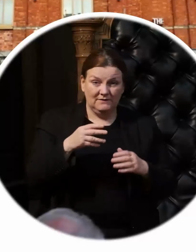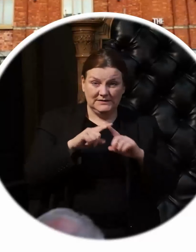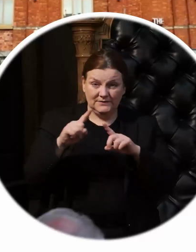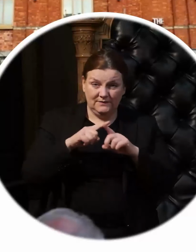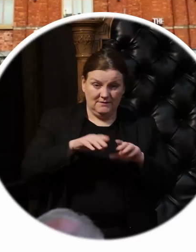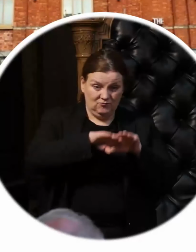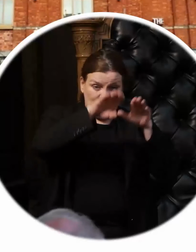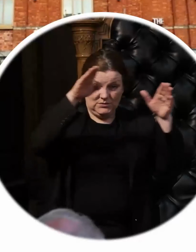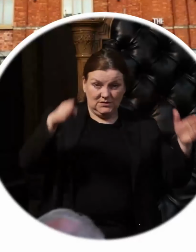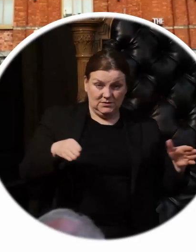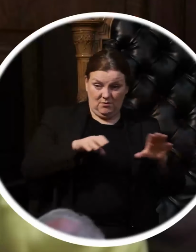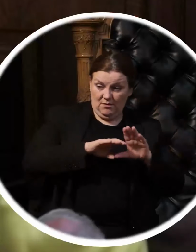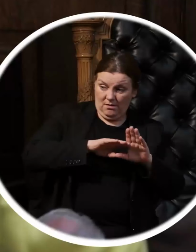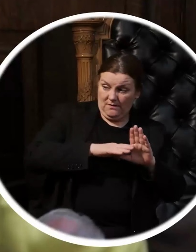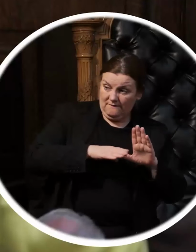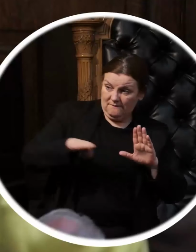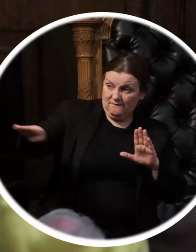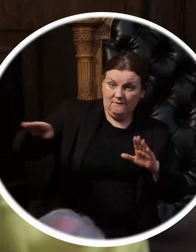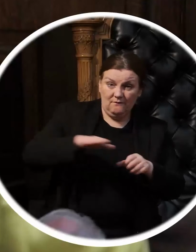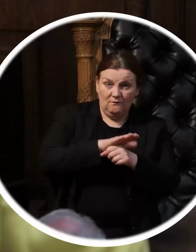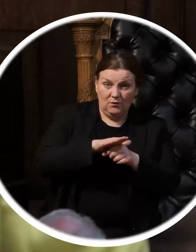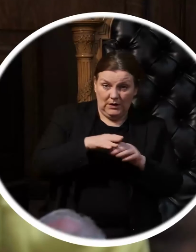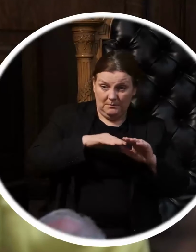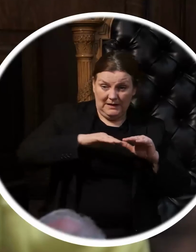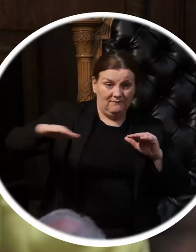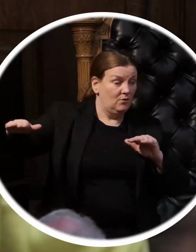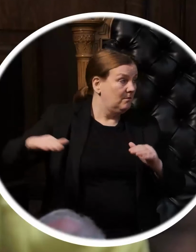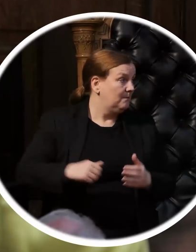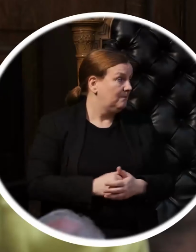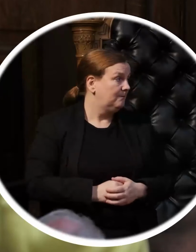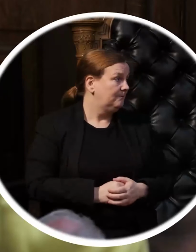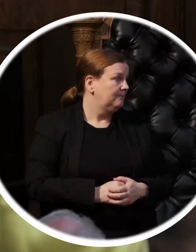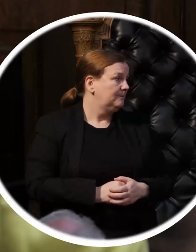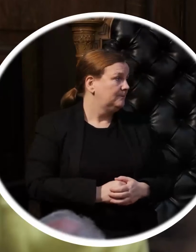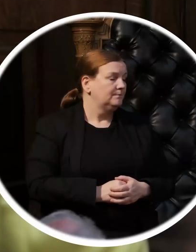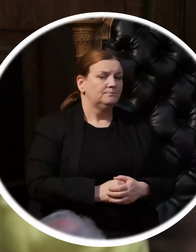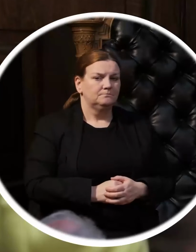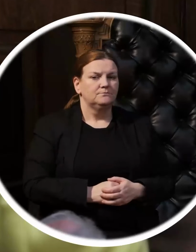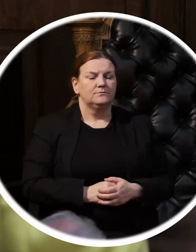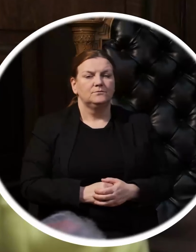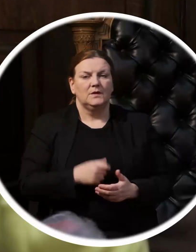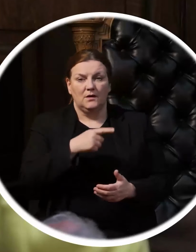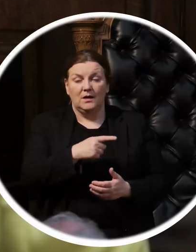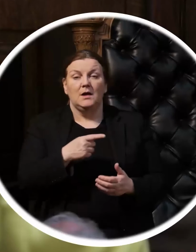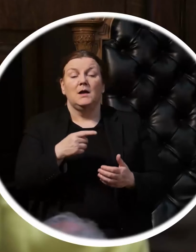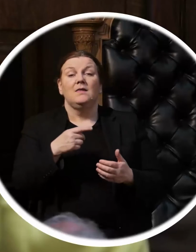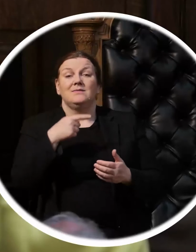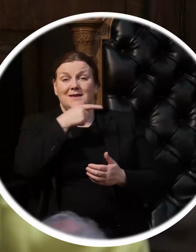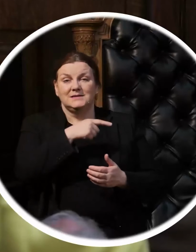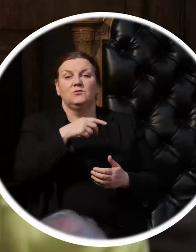They stretch the entire length of the platform and they're all constructed from mass manufactured red and yellow bricks.